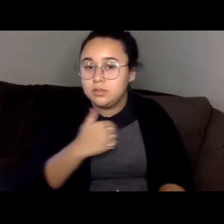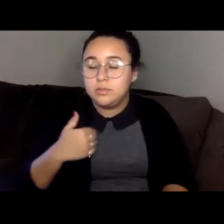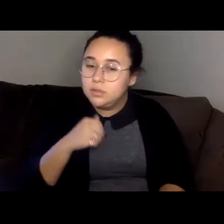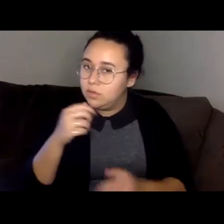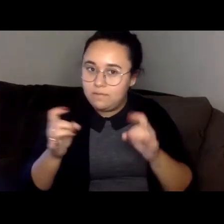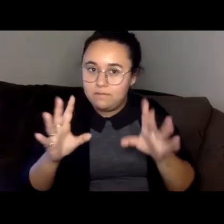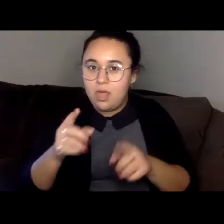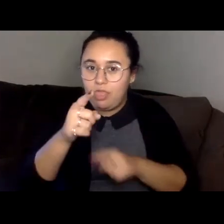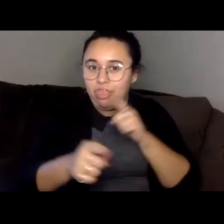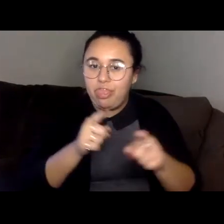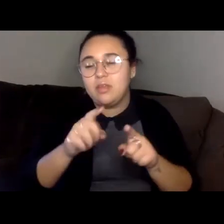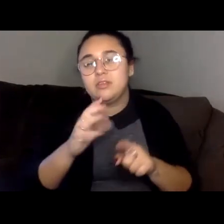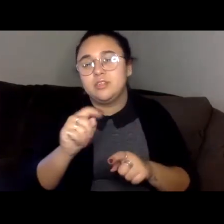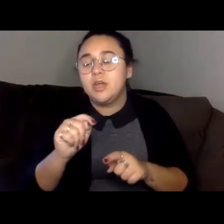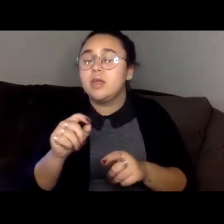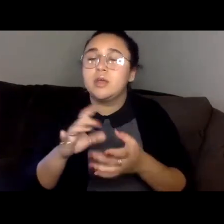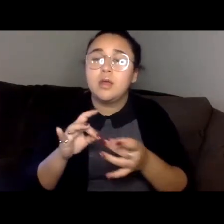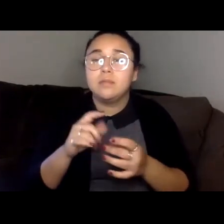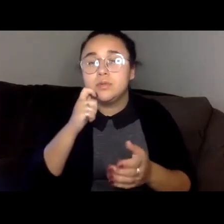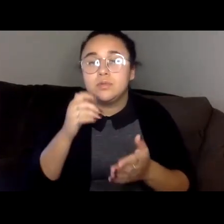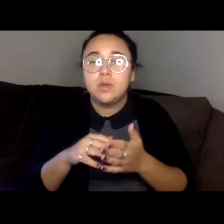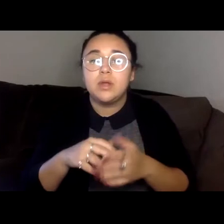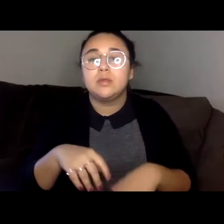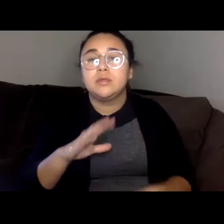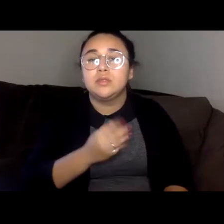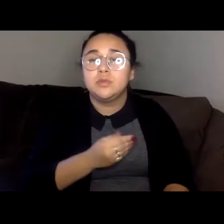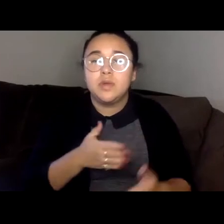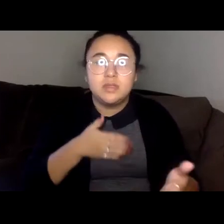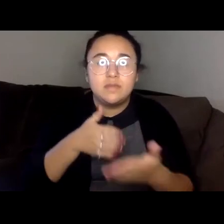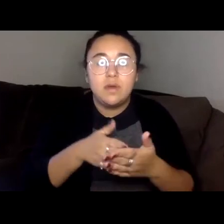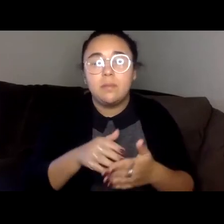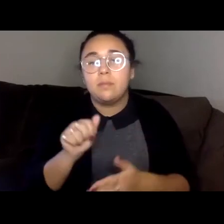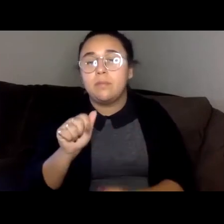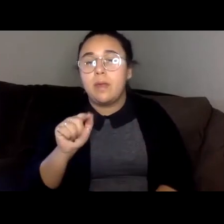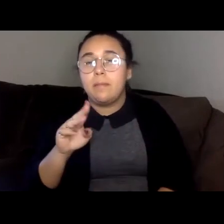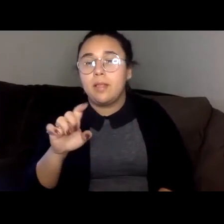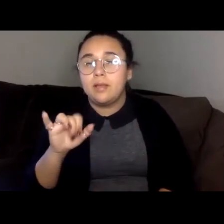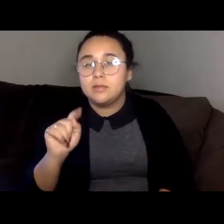comments that are racist transphobic homophobic ablest and or misogynist will be flagged and